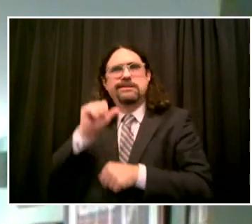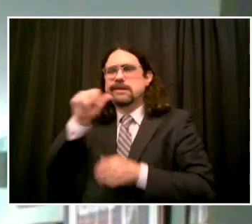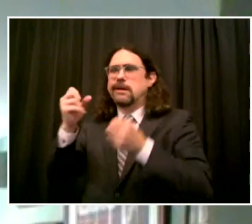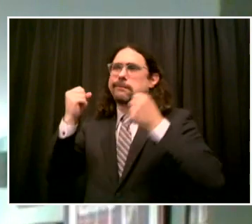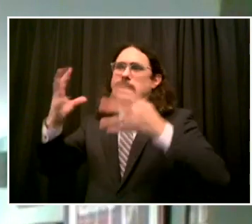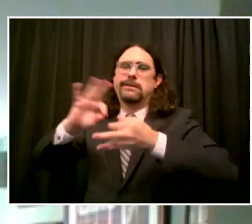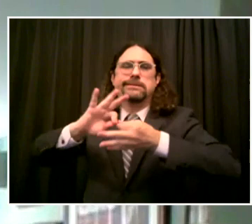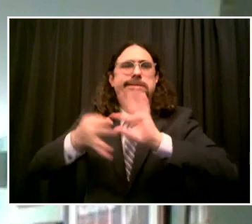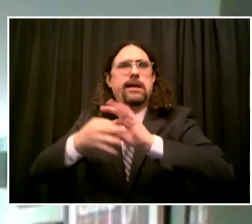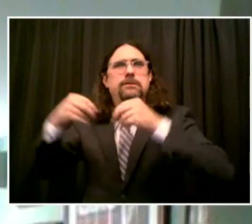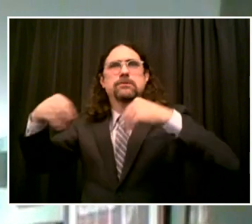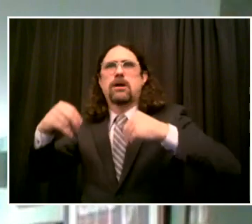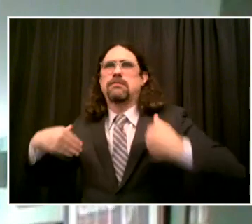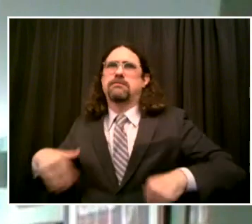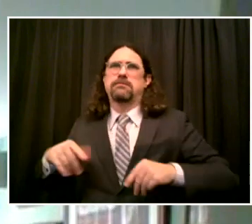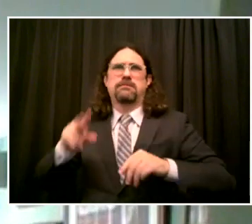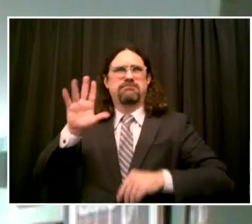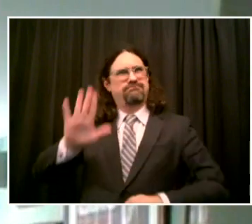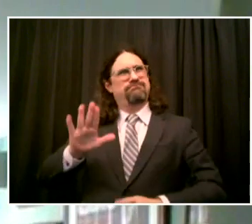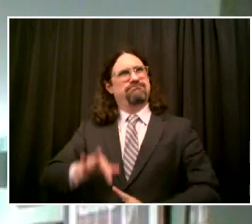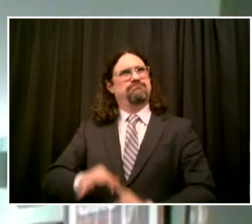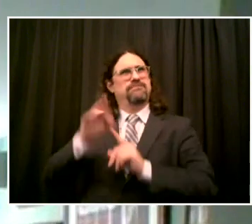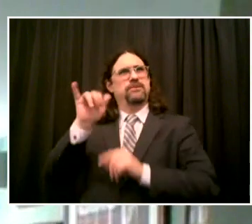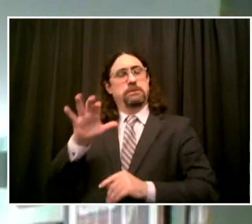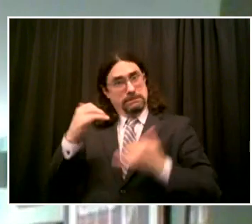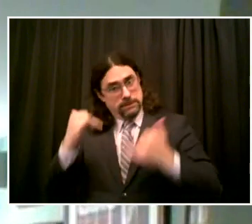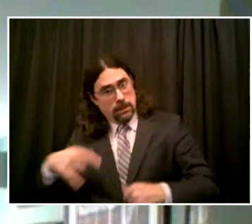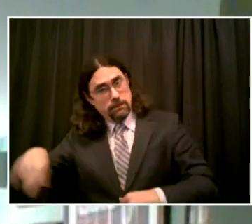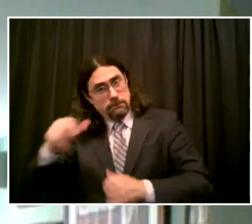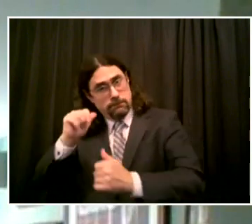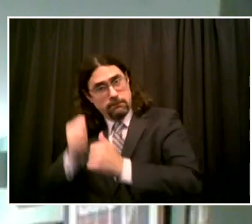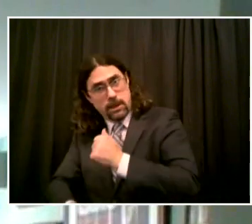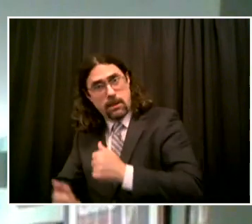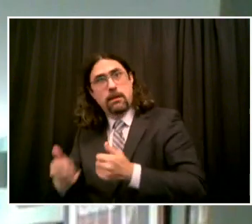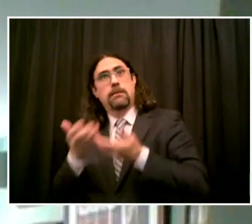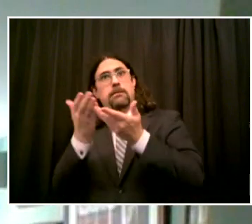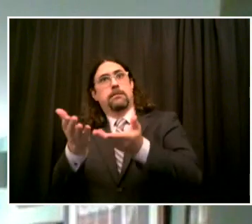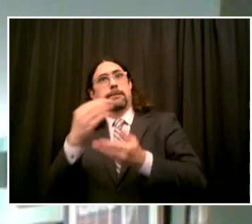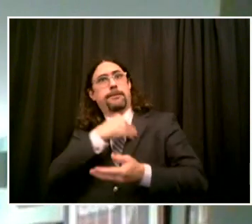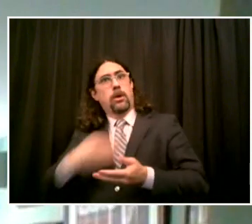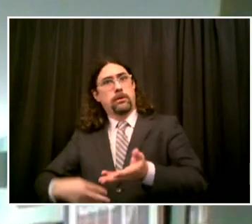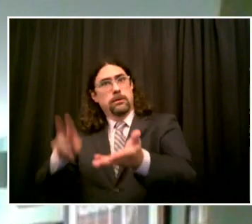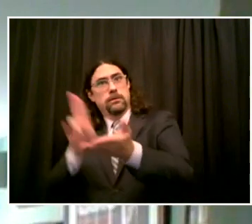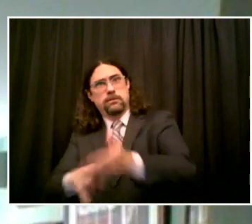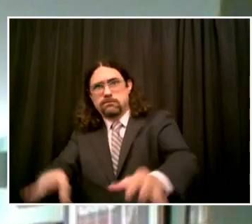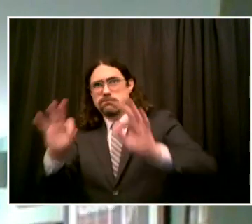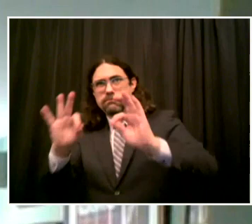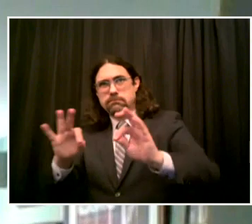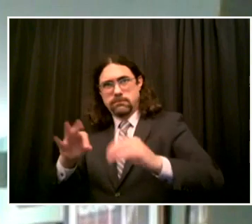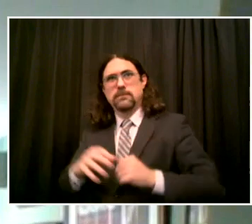PRODUCT OF SERVICE YOU CAN ONLY GET IN SMALL BUSNIESS. THE FOLLOWING BILLS THAT WERE SIGNED INTO LAW TODAY ARE